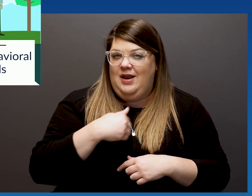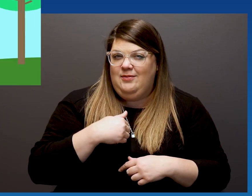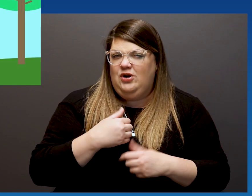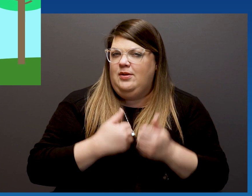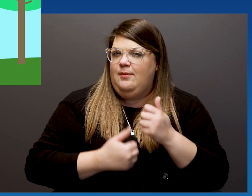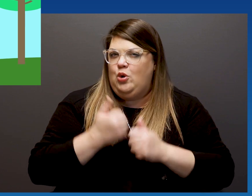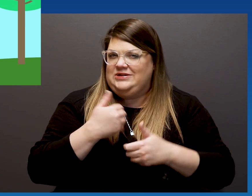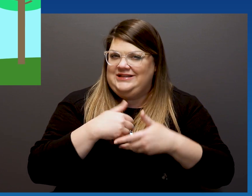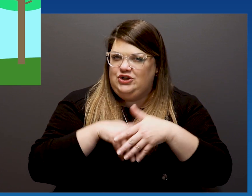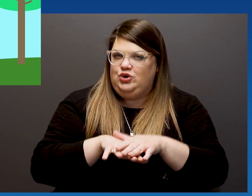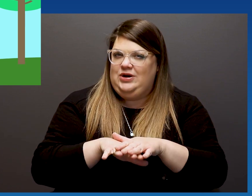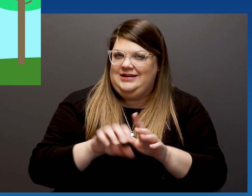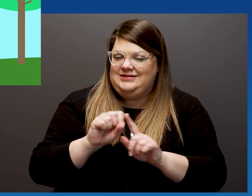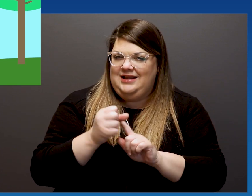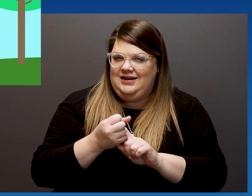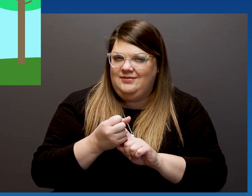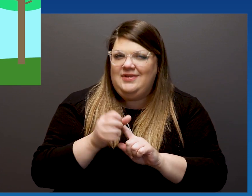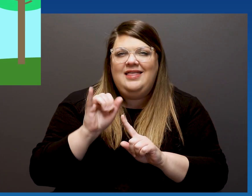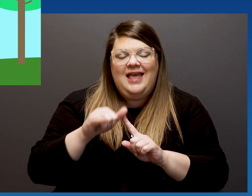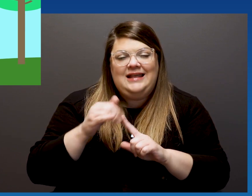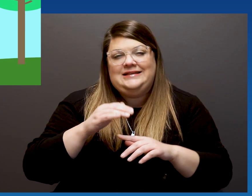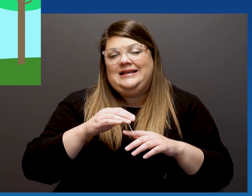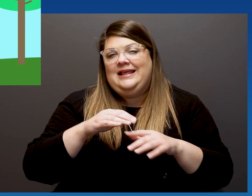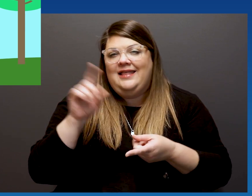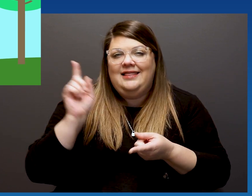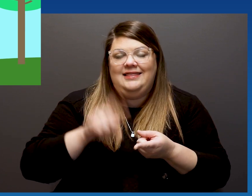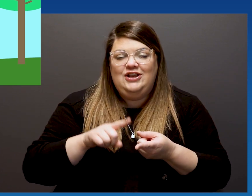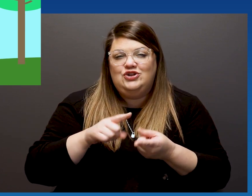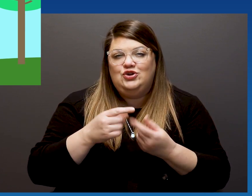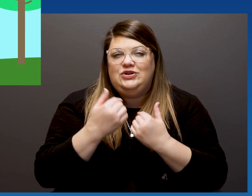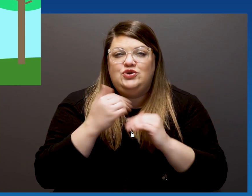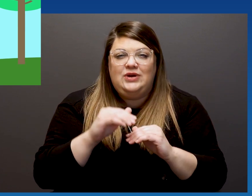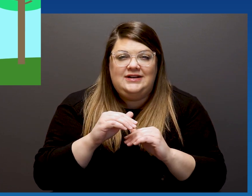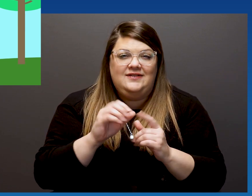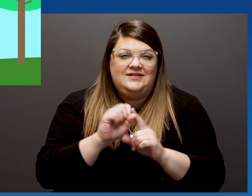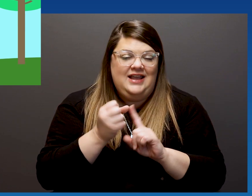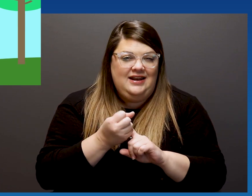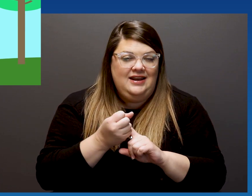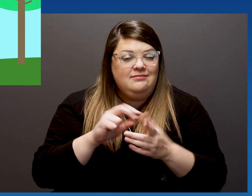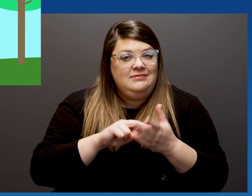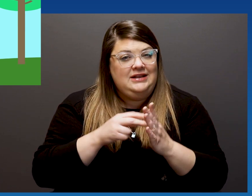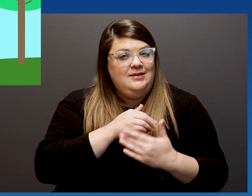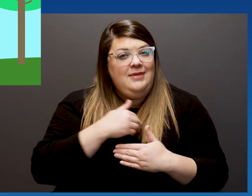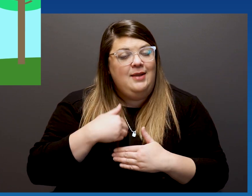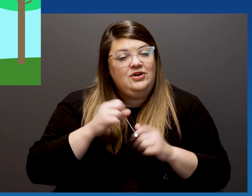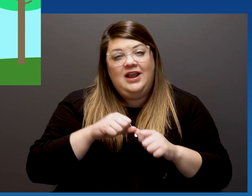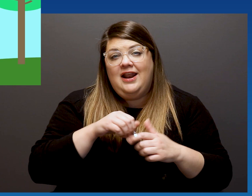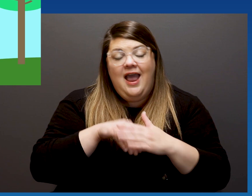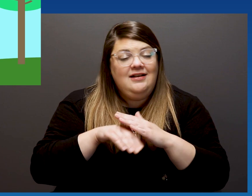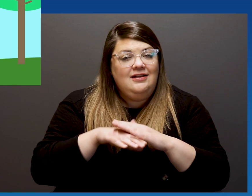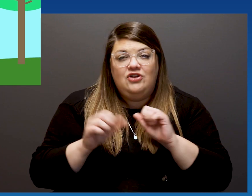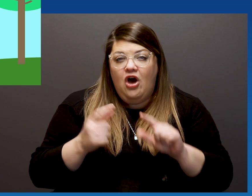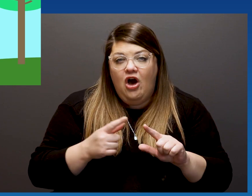Integrated settings are the least restrictive setting where the member can have access to all the benefits of community living.